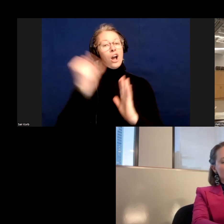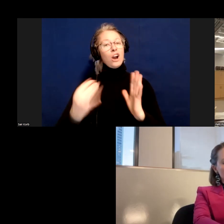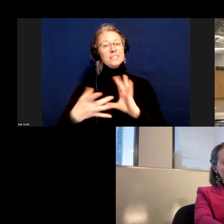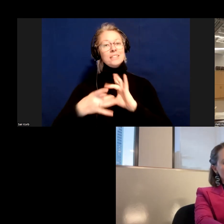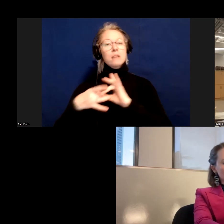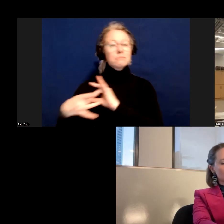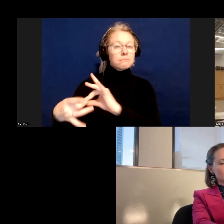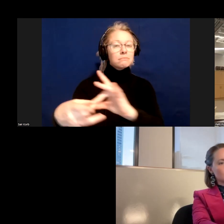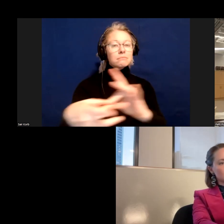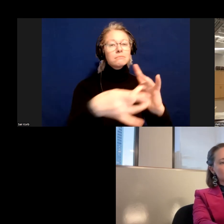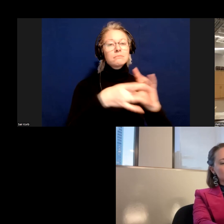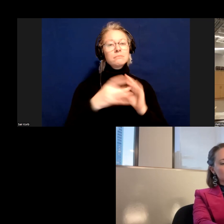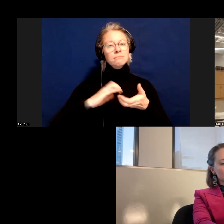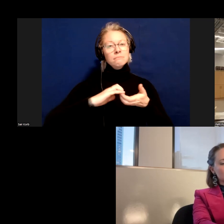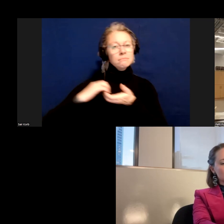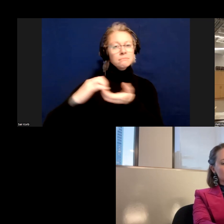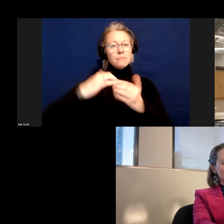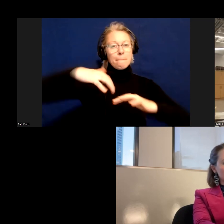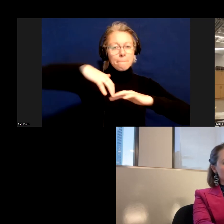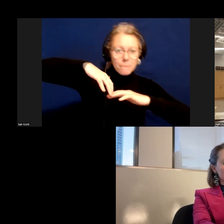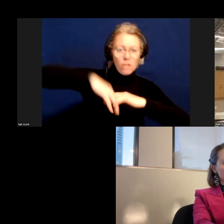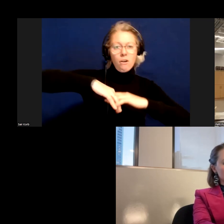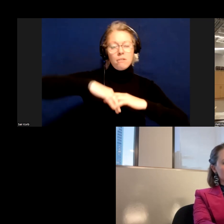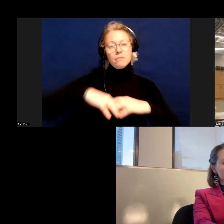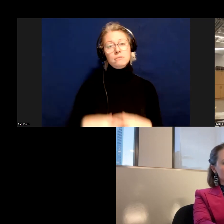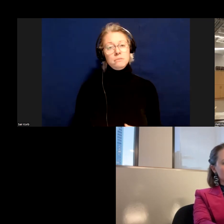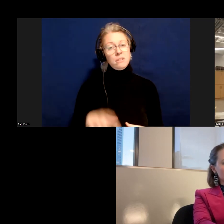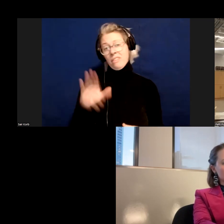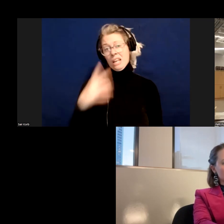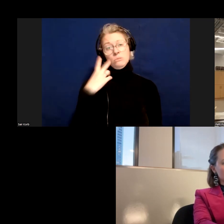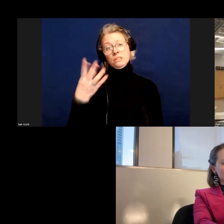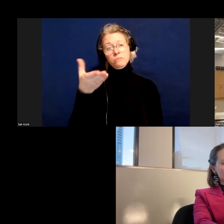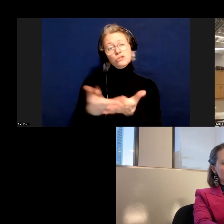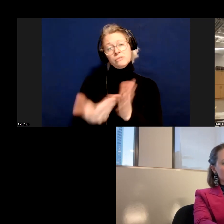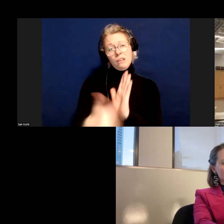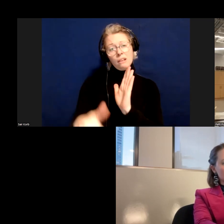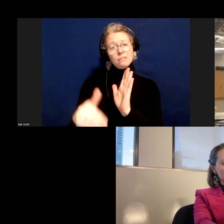Art equals belonging. We know that. We have heard it over and over again from community,